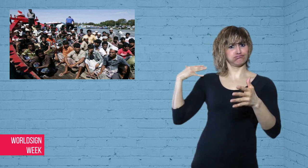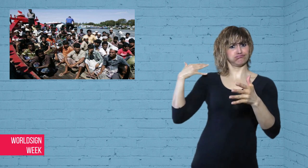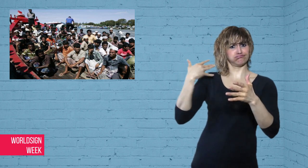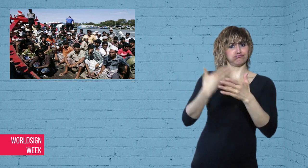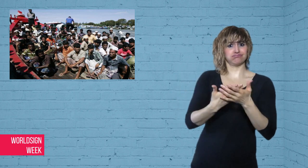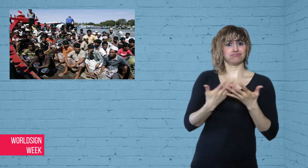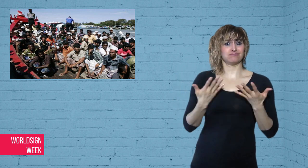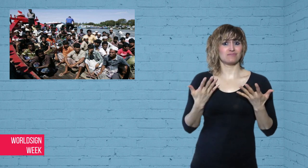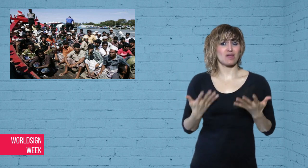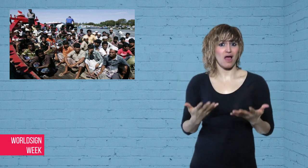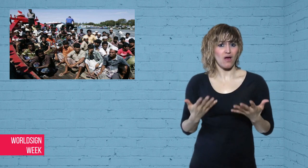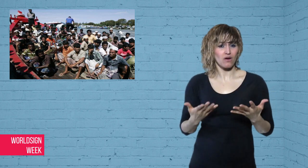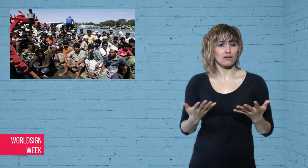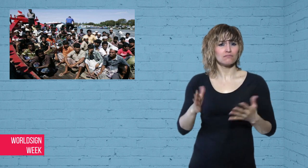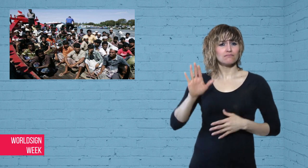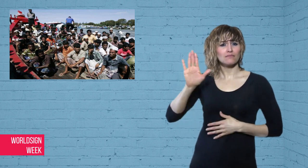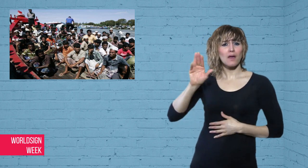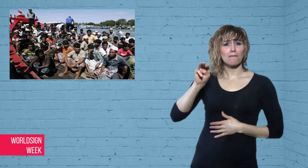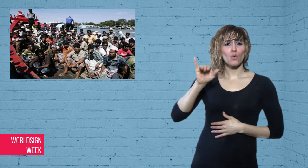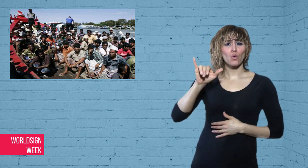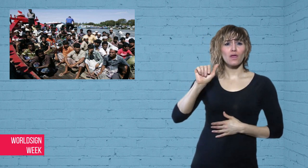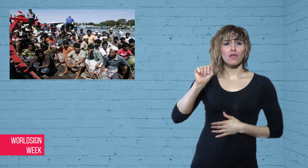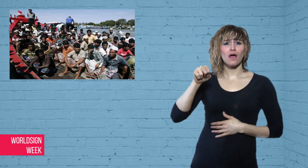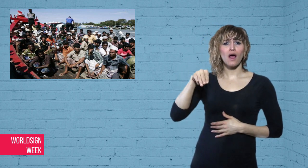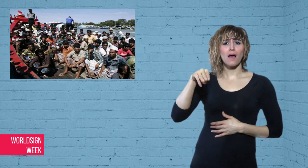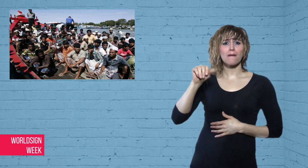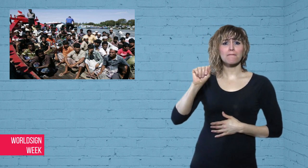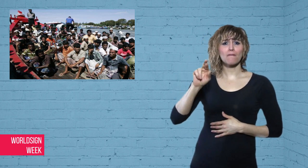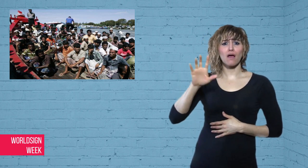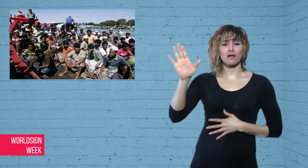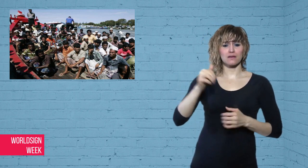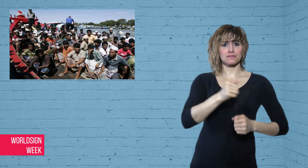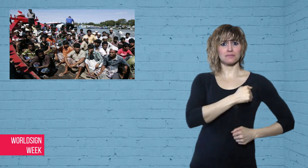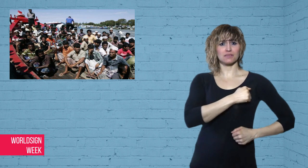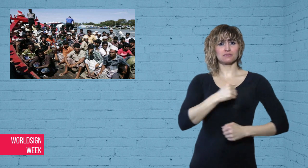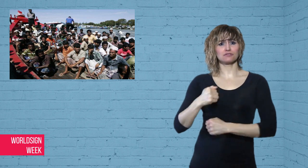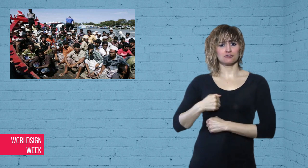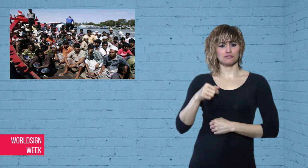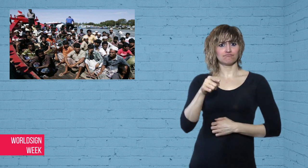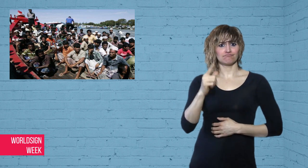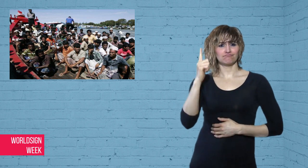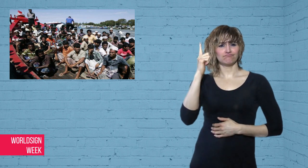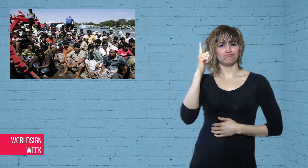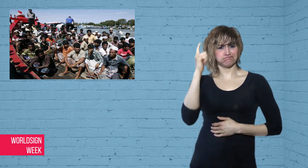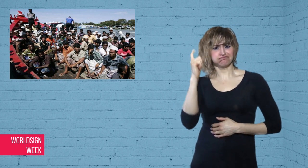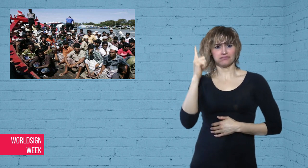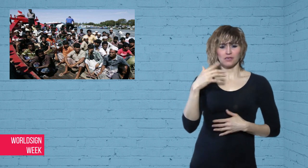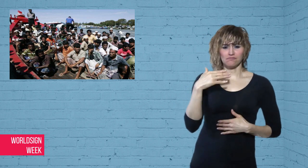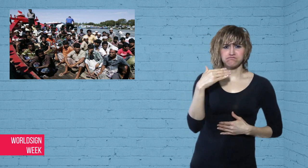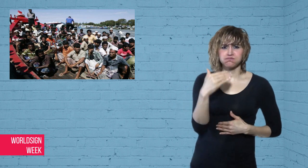October, when Myanmar’s military